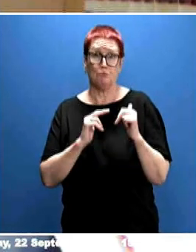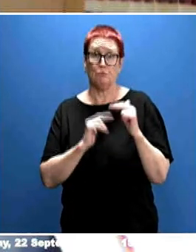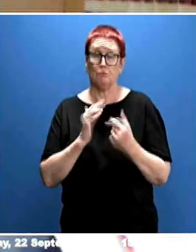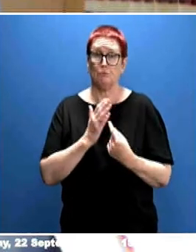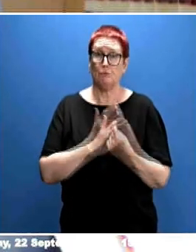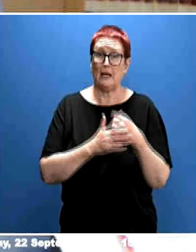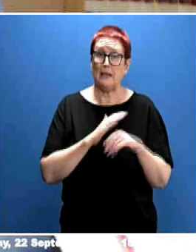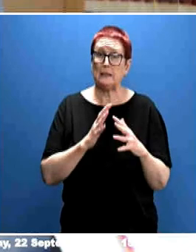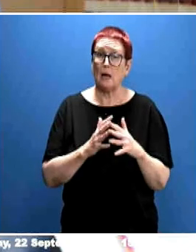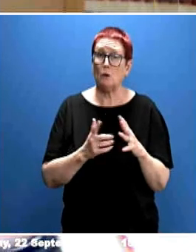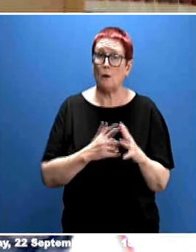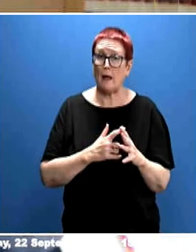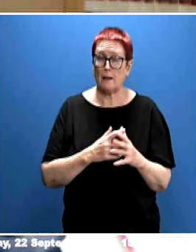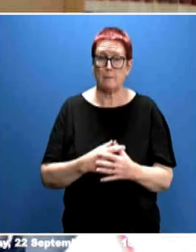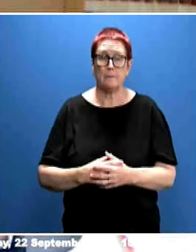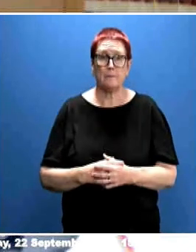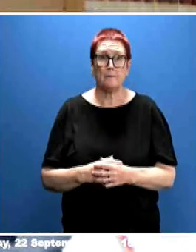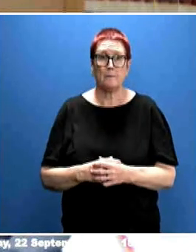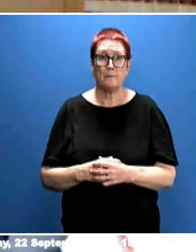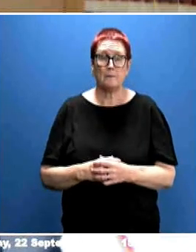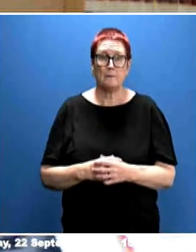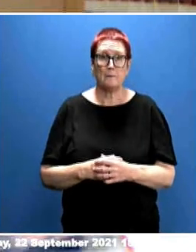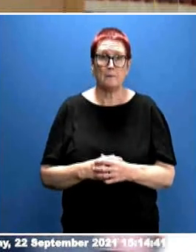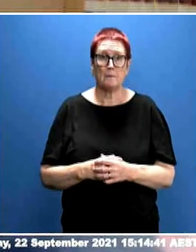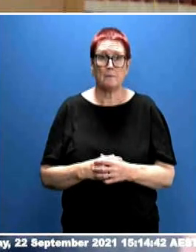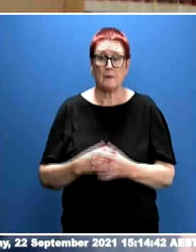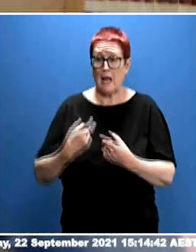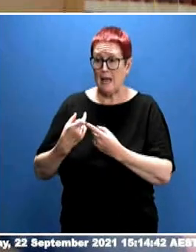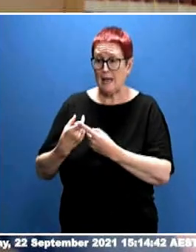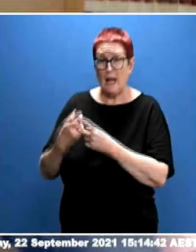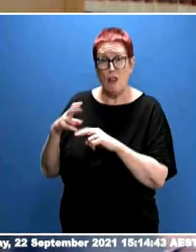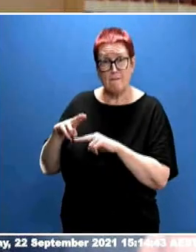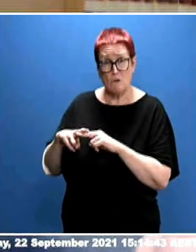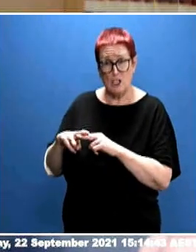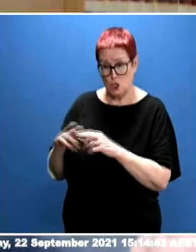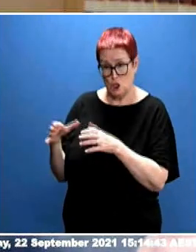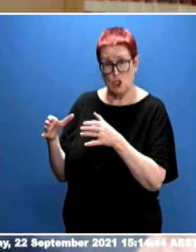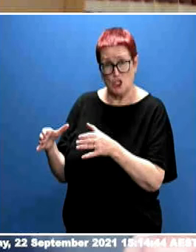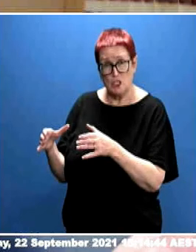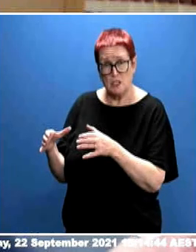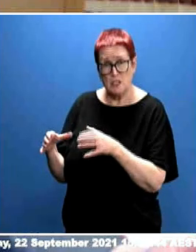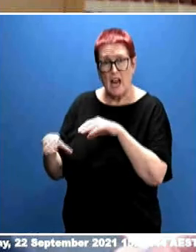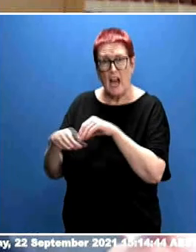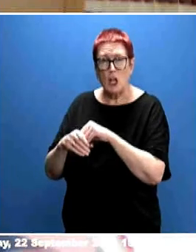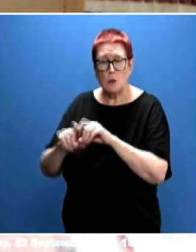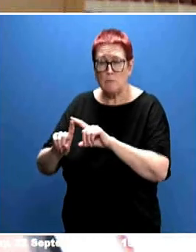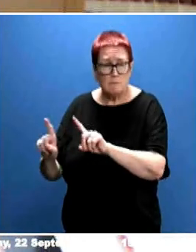WA that sees Kath French as part of the wider services available to young people,